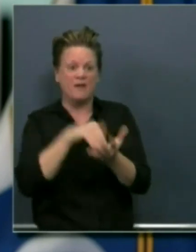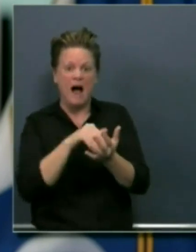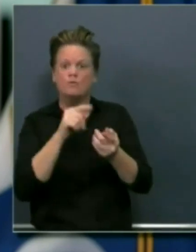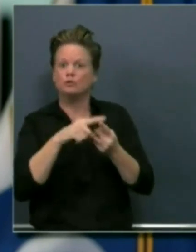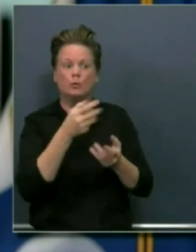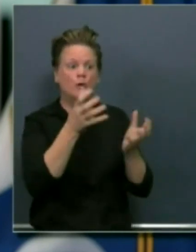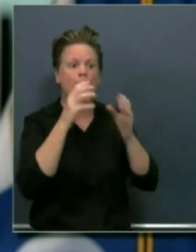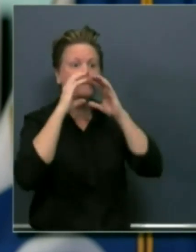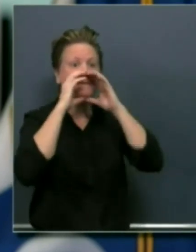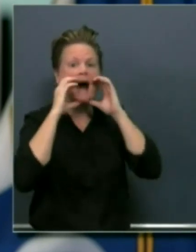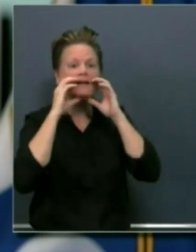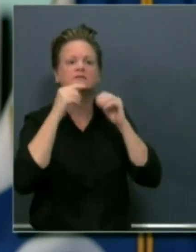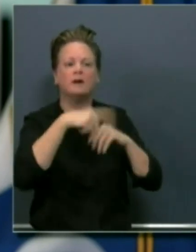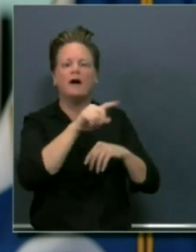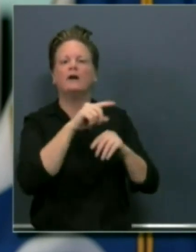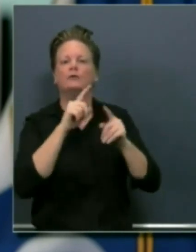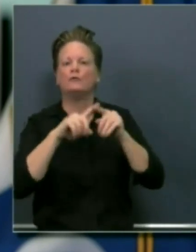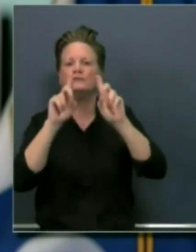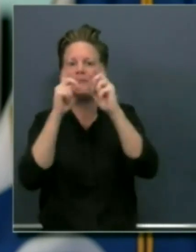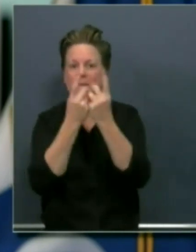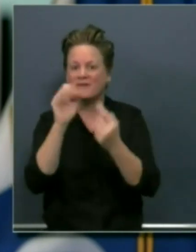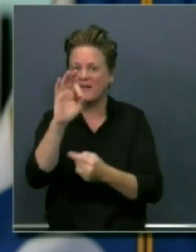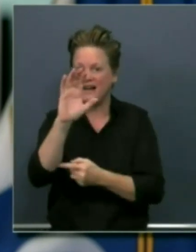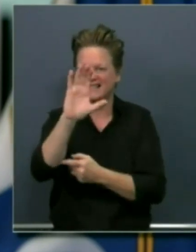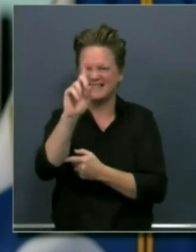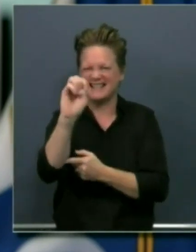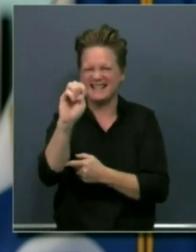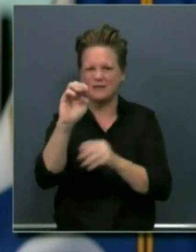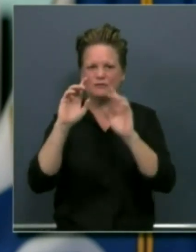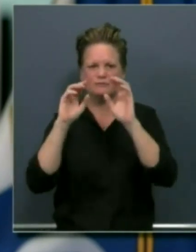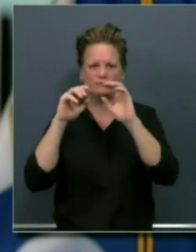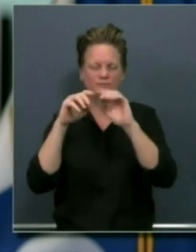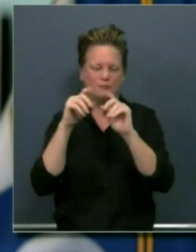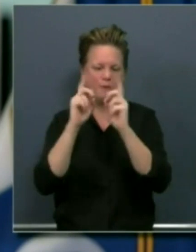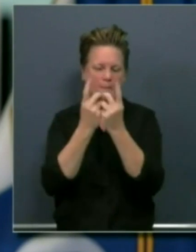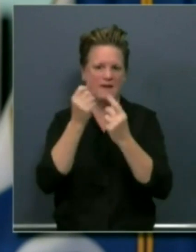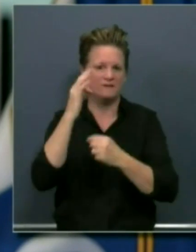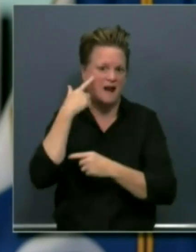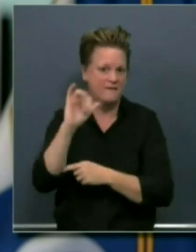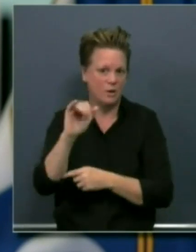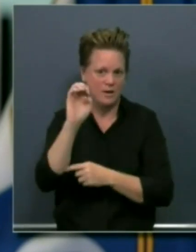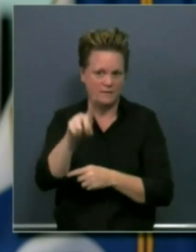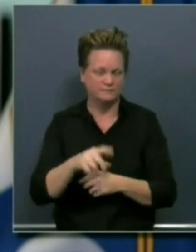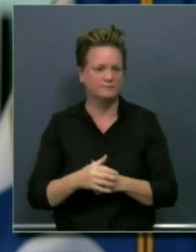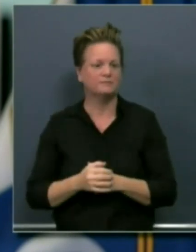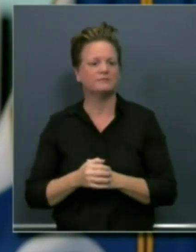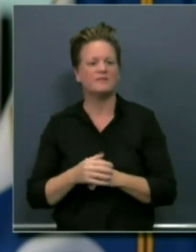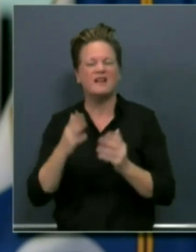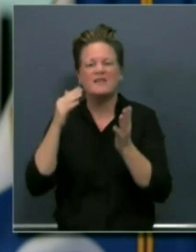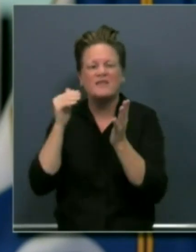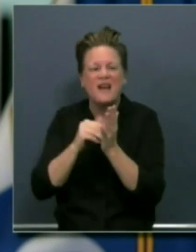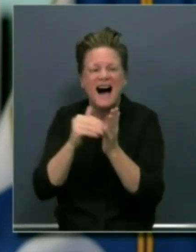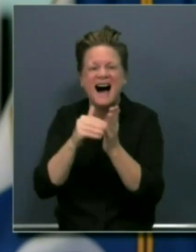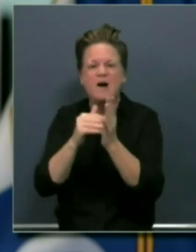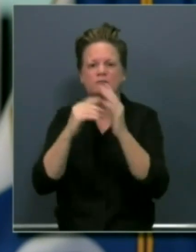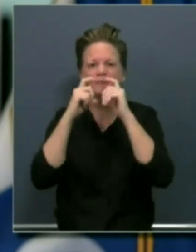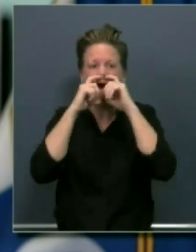GROCER'S AND OUR FOOD SUPPLY CHAIN 500,000 MASKS WENT INTO